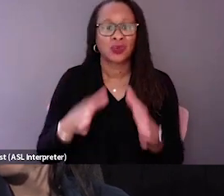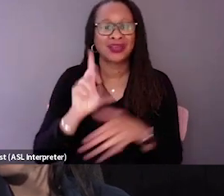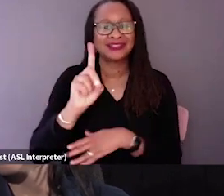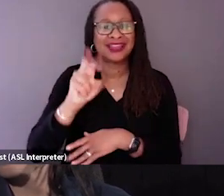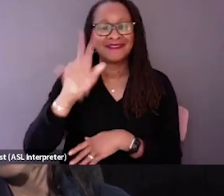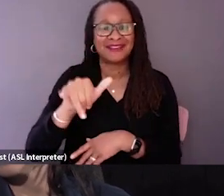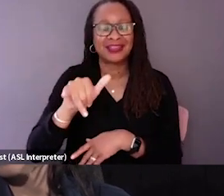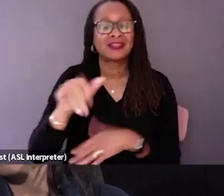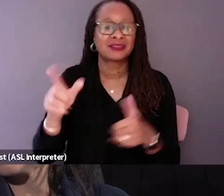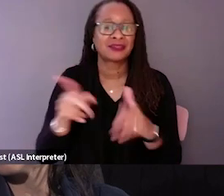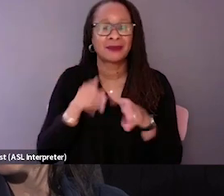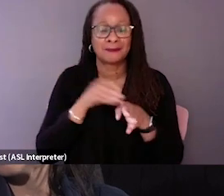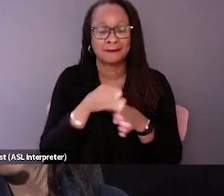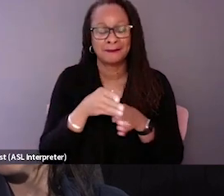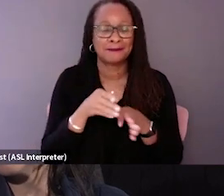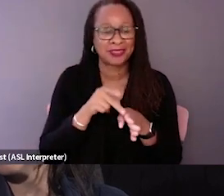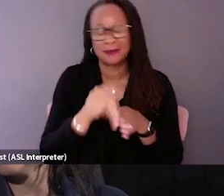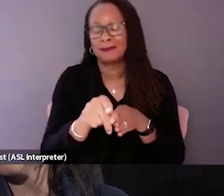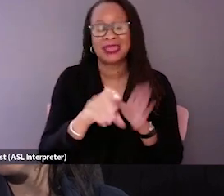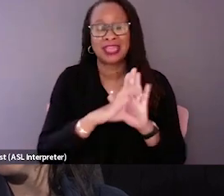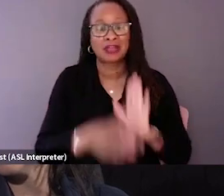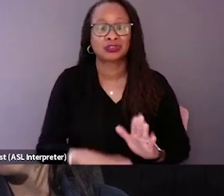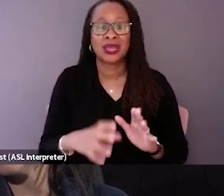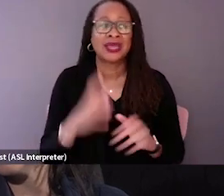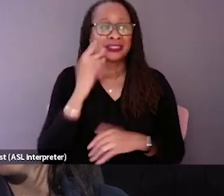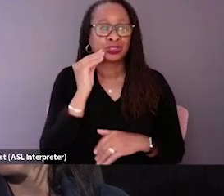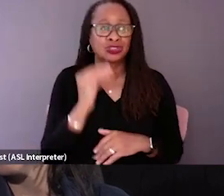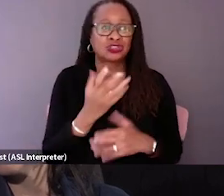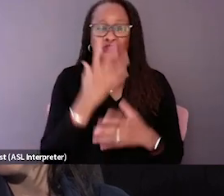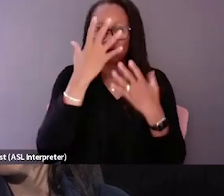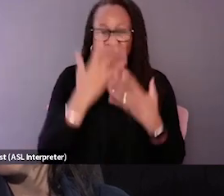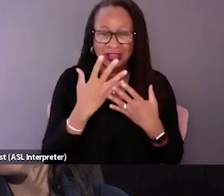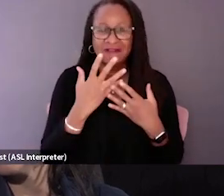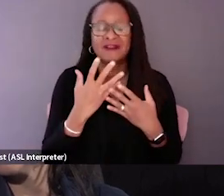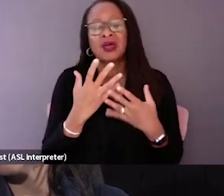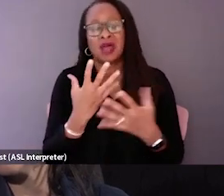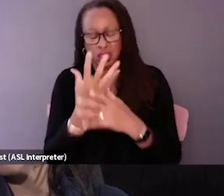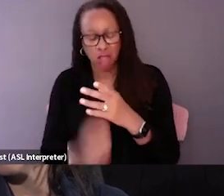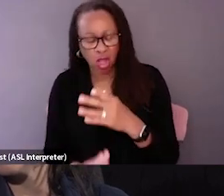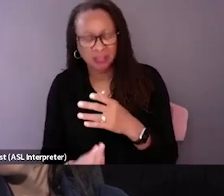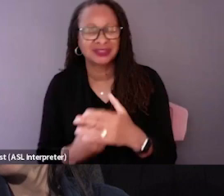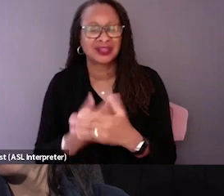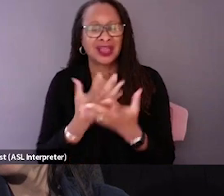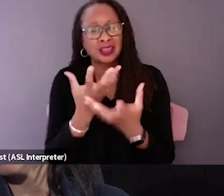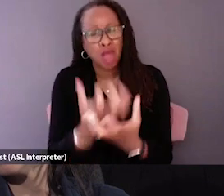is experiencing grief and loss and longing and love too, and sort of trying to navigate her mom